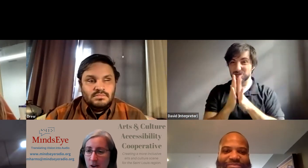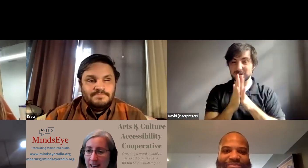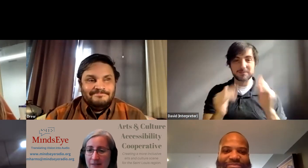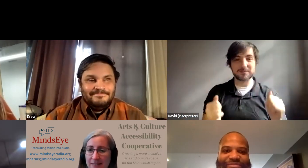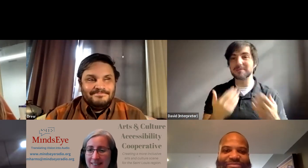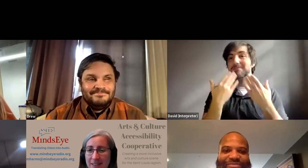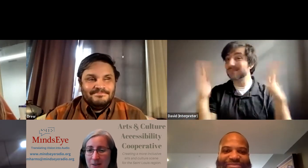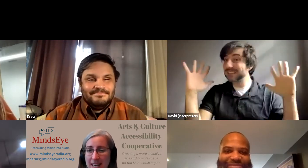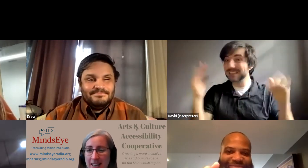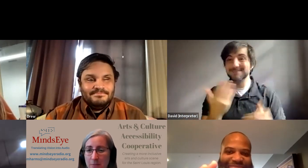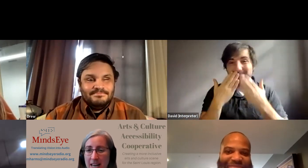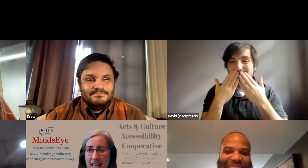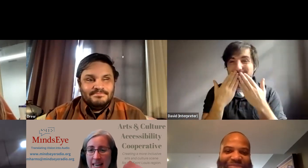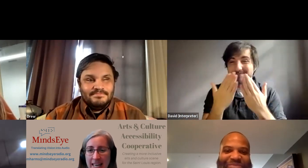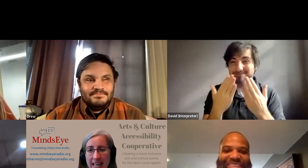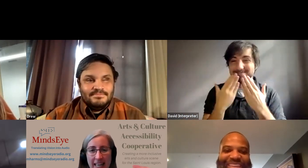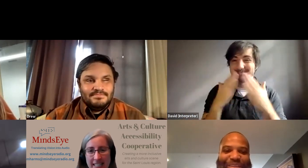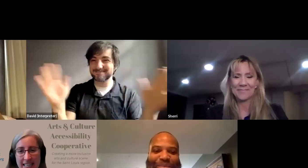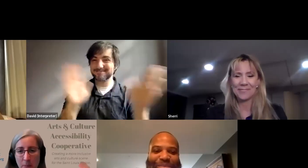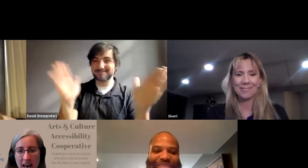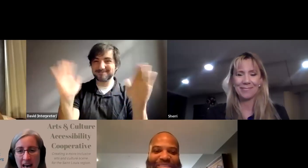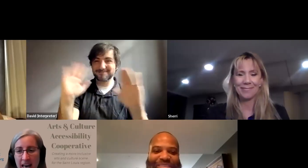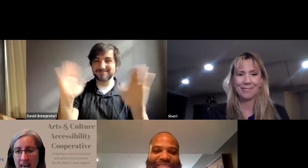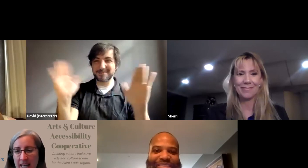That's all I have. Thanks, everybody